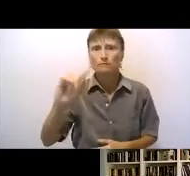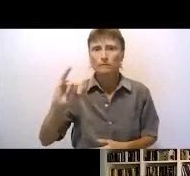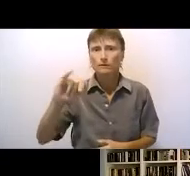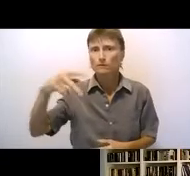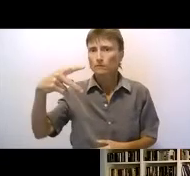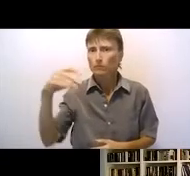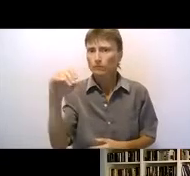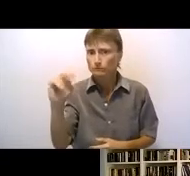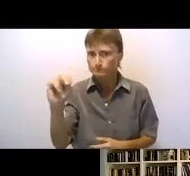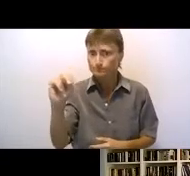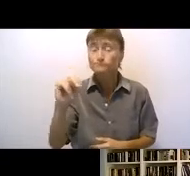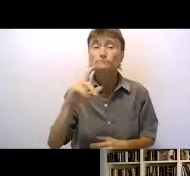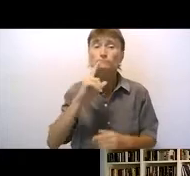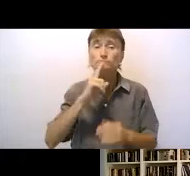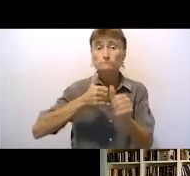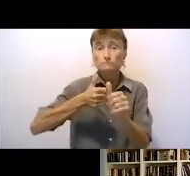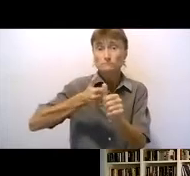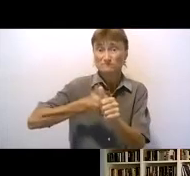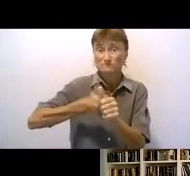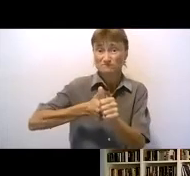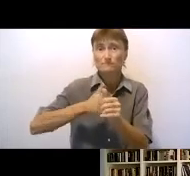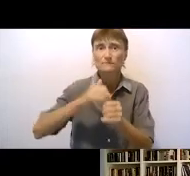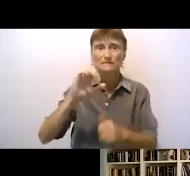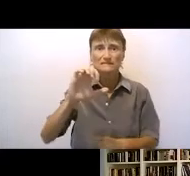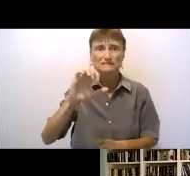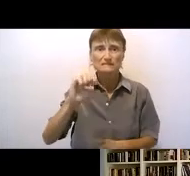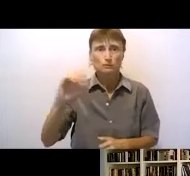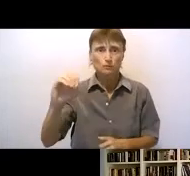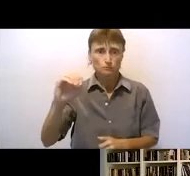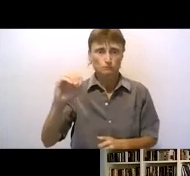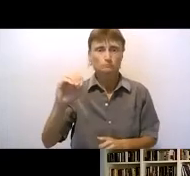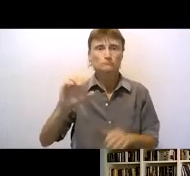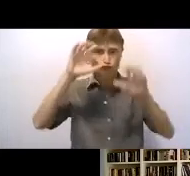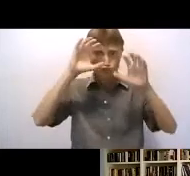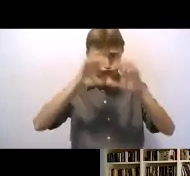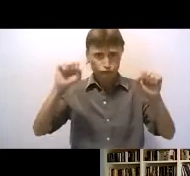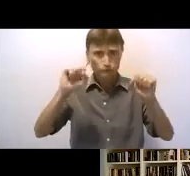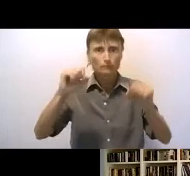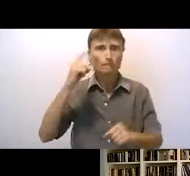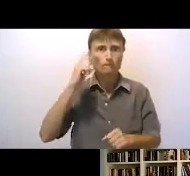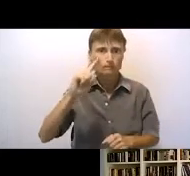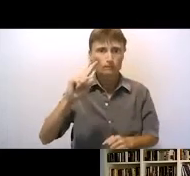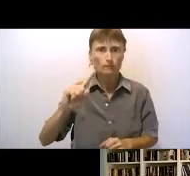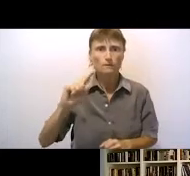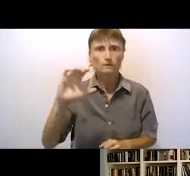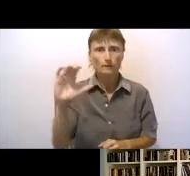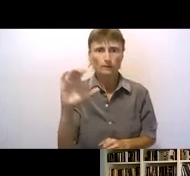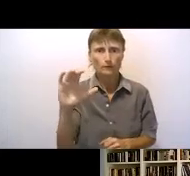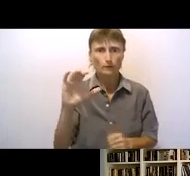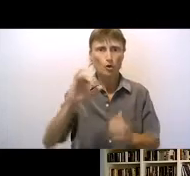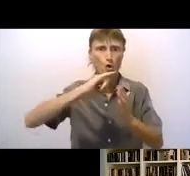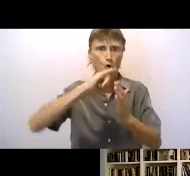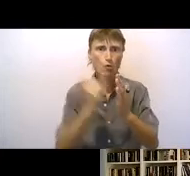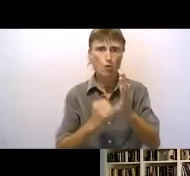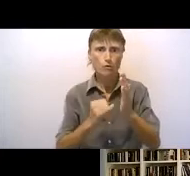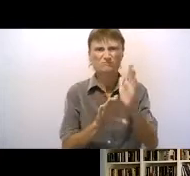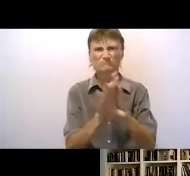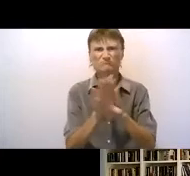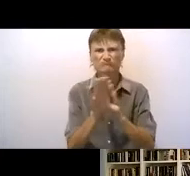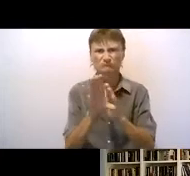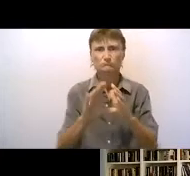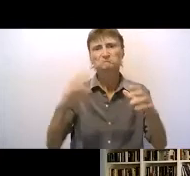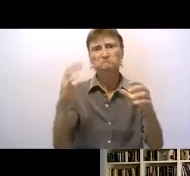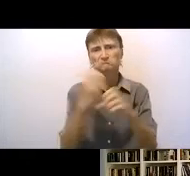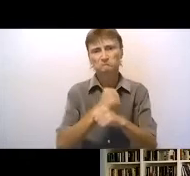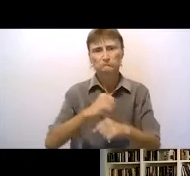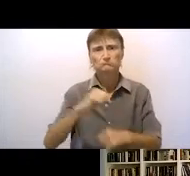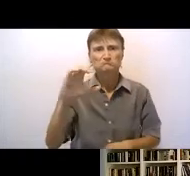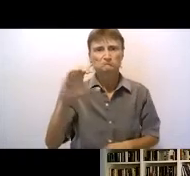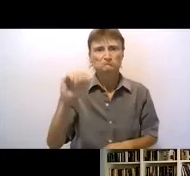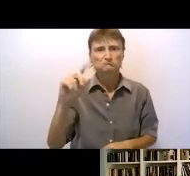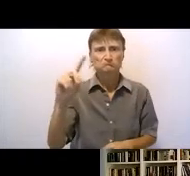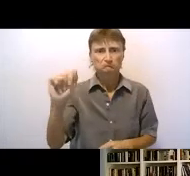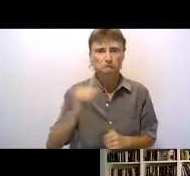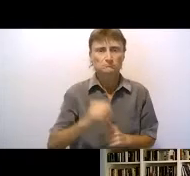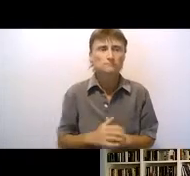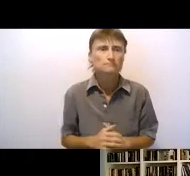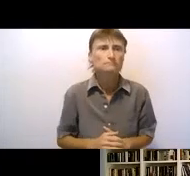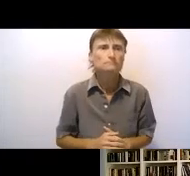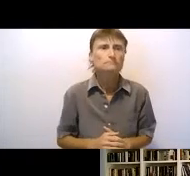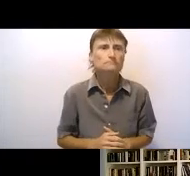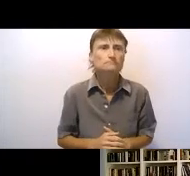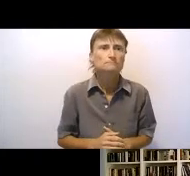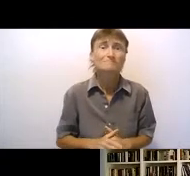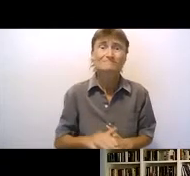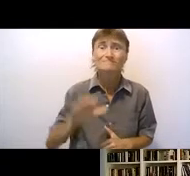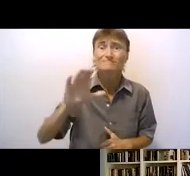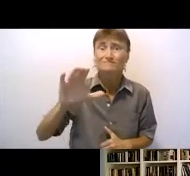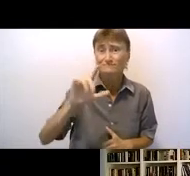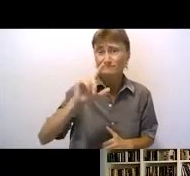of being the CEO, President and CEO for Calgary Arts Development. And it's just been a really,